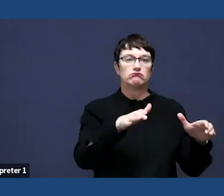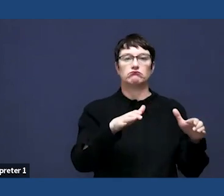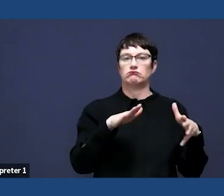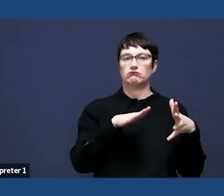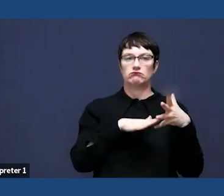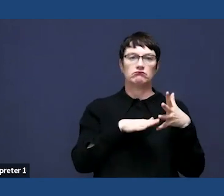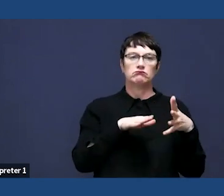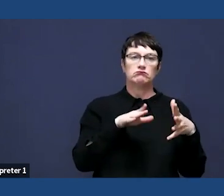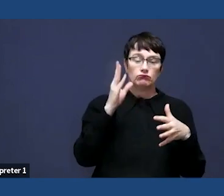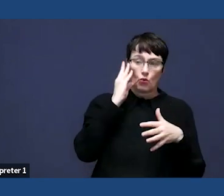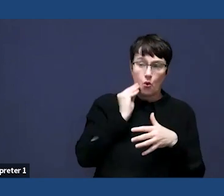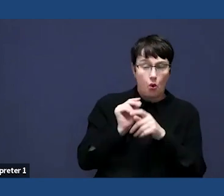that extracts the best knowledge.